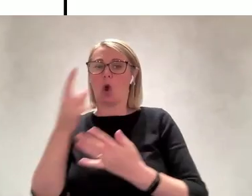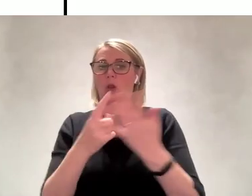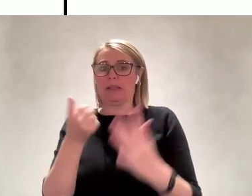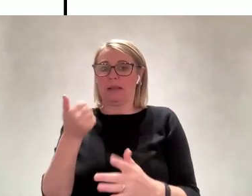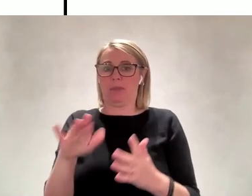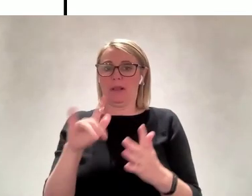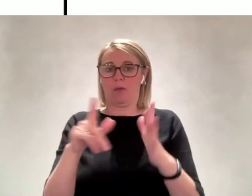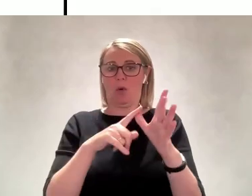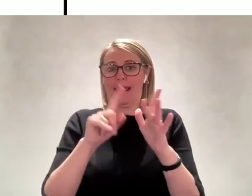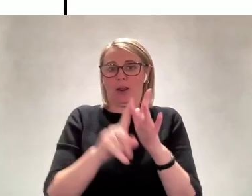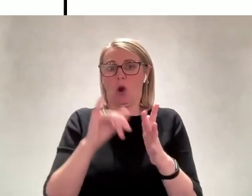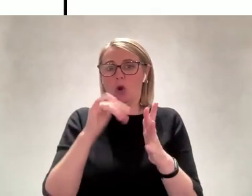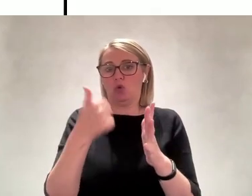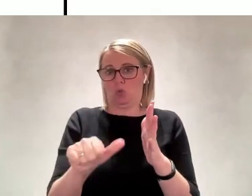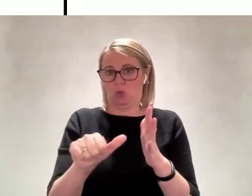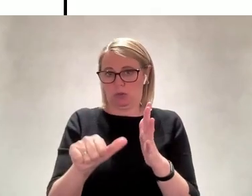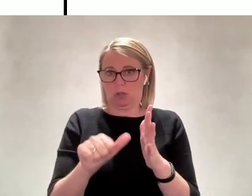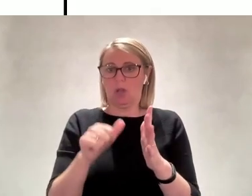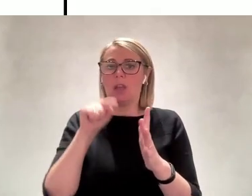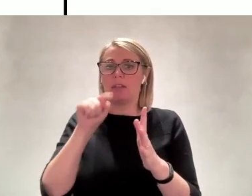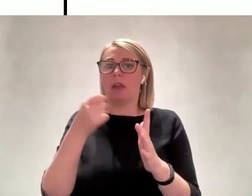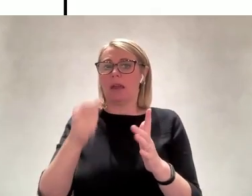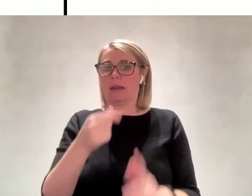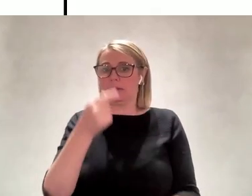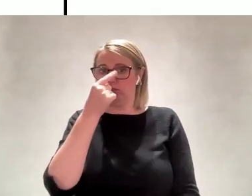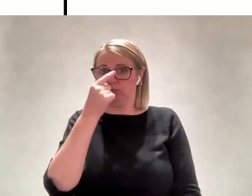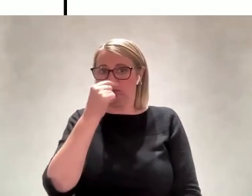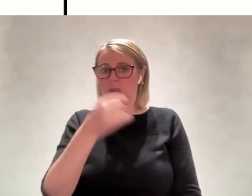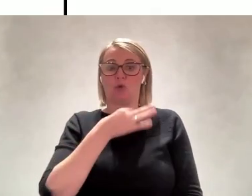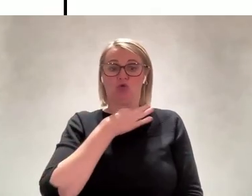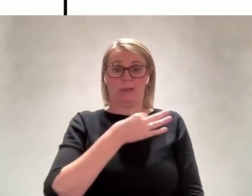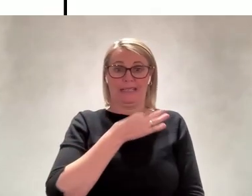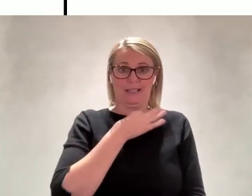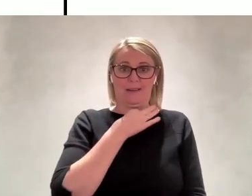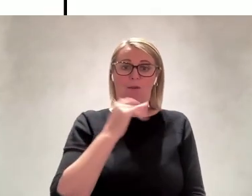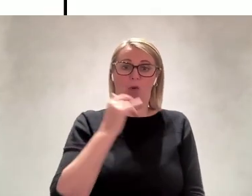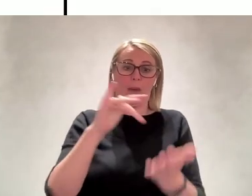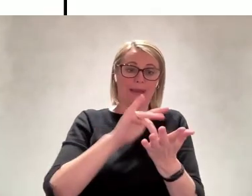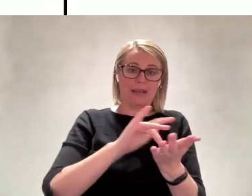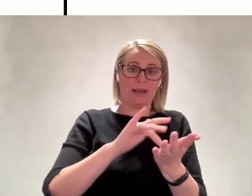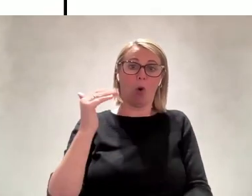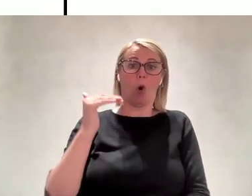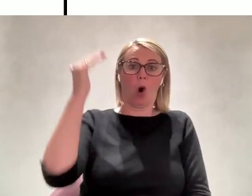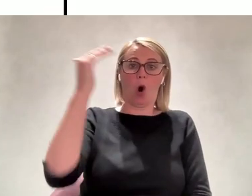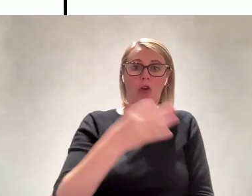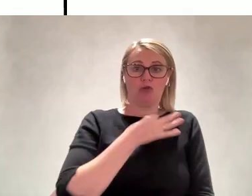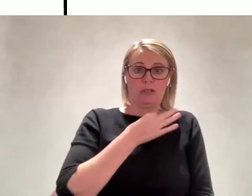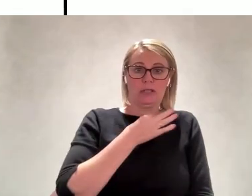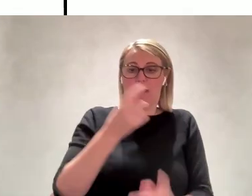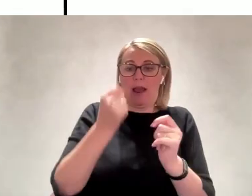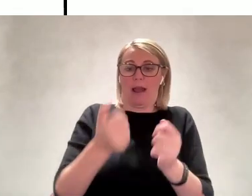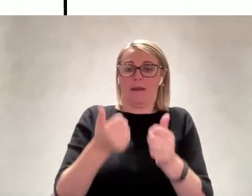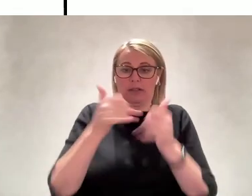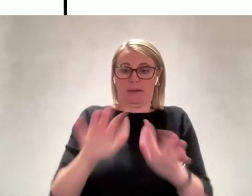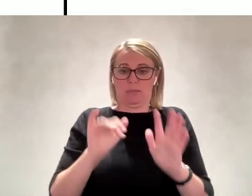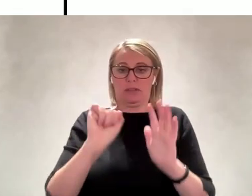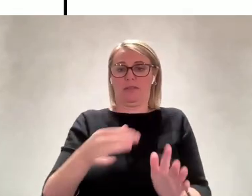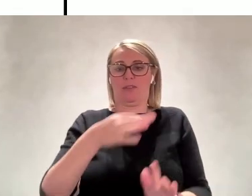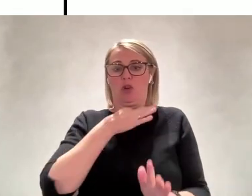completed for AI use cases, which have a residual risk of medium or high following the completion of that risk